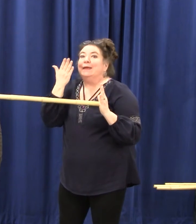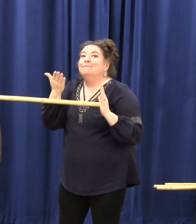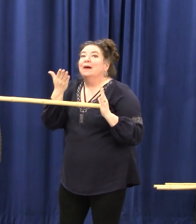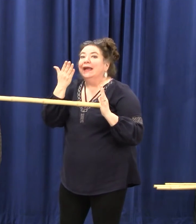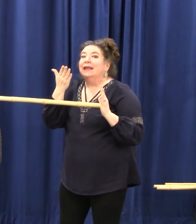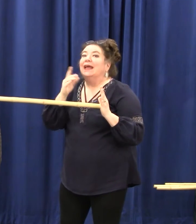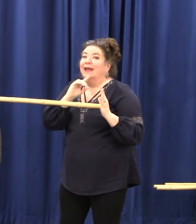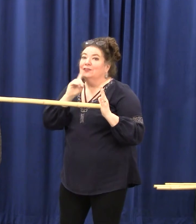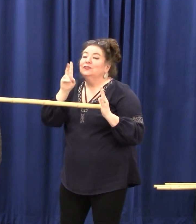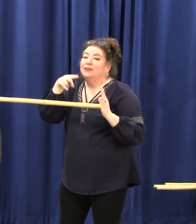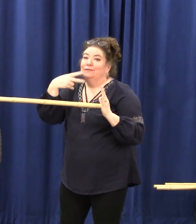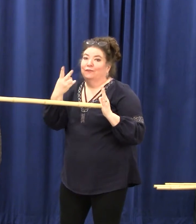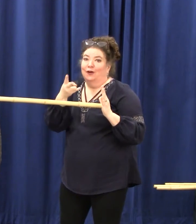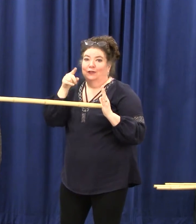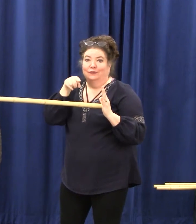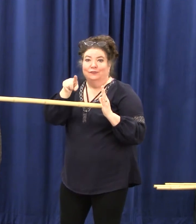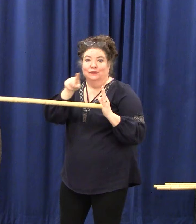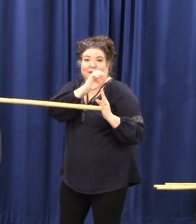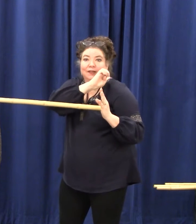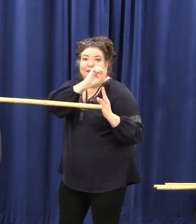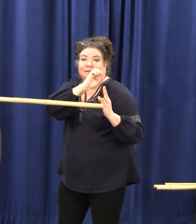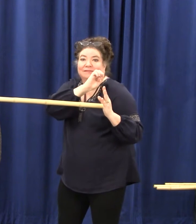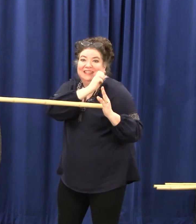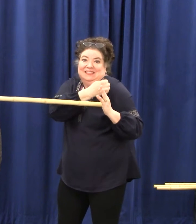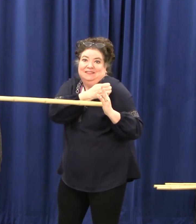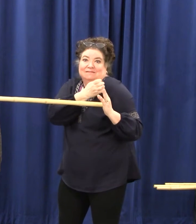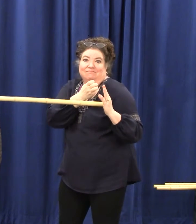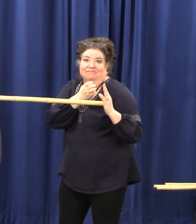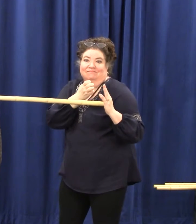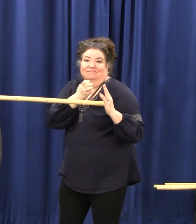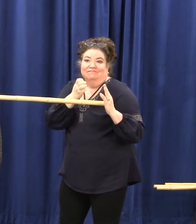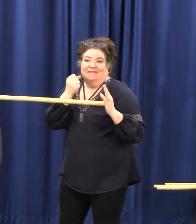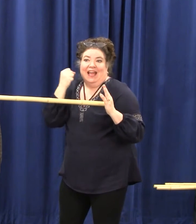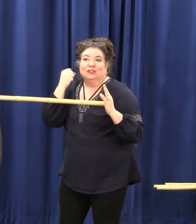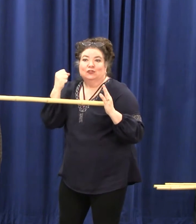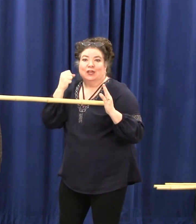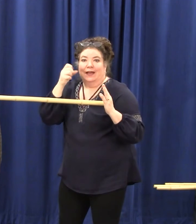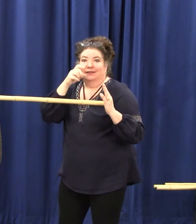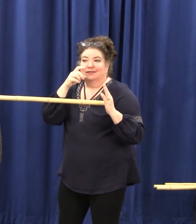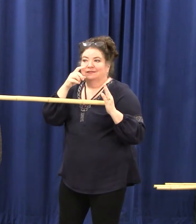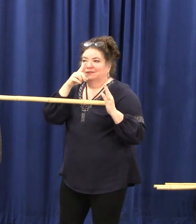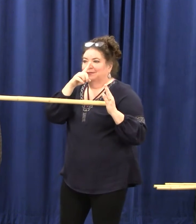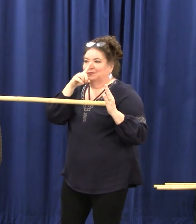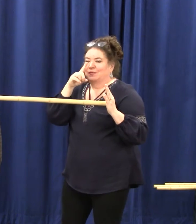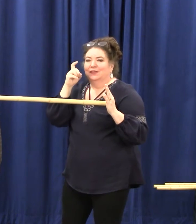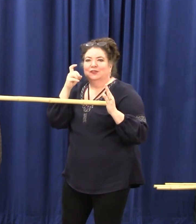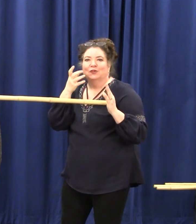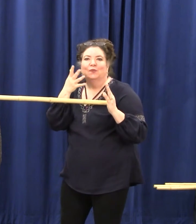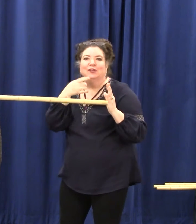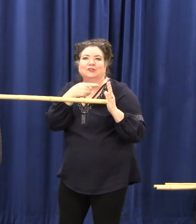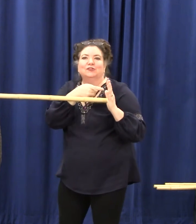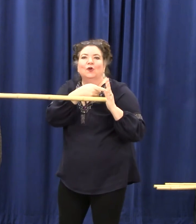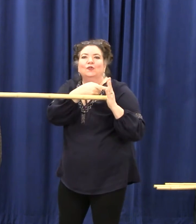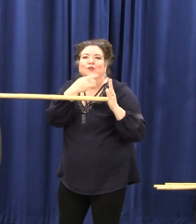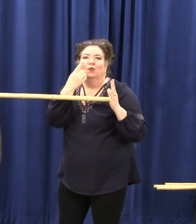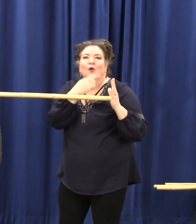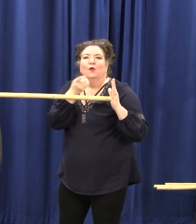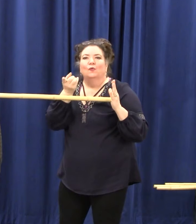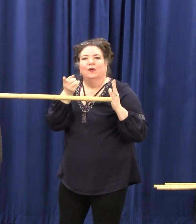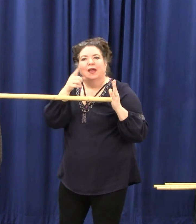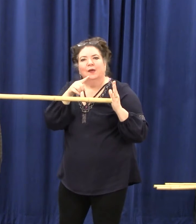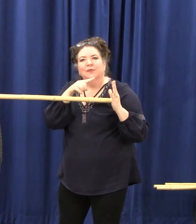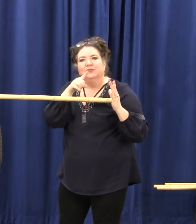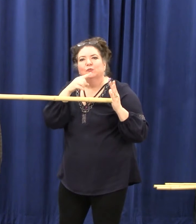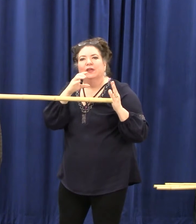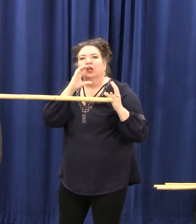it might actually fall during this exercise, because I want to show you what happens when